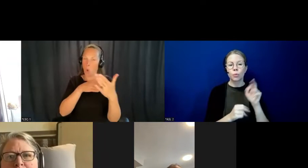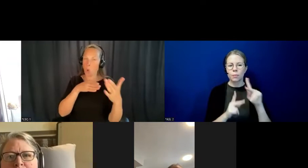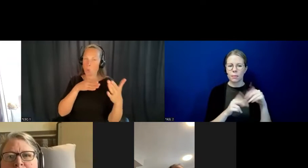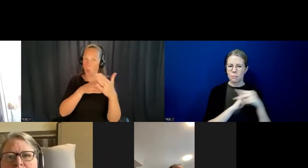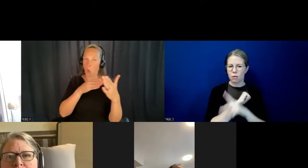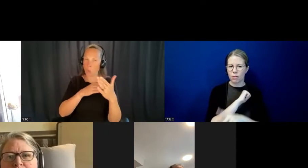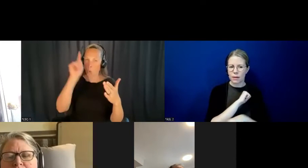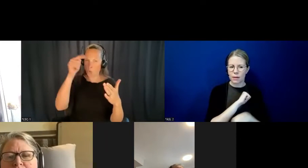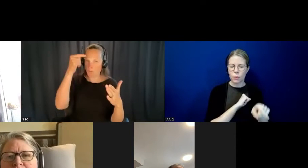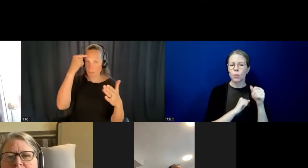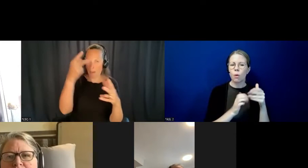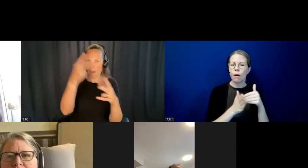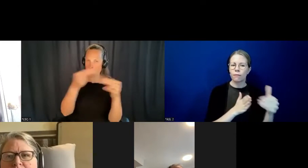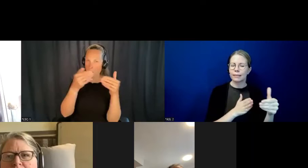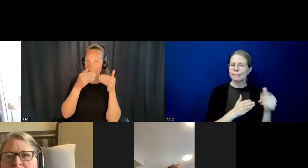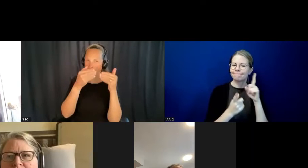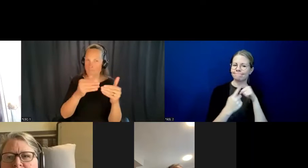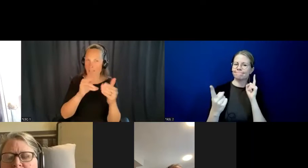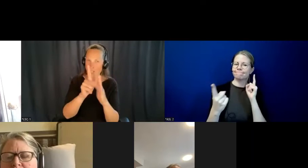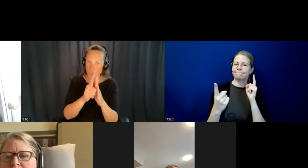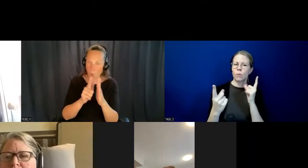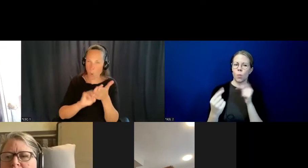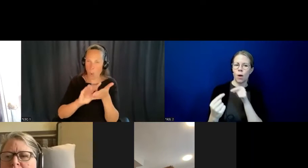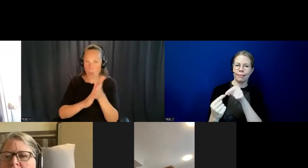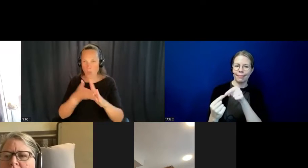THEY FELT THE URGENCY AND THE WILLINGNESS TO SPEND MONEY.